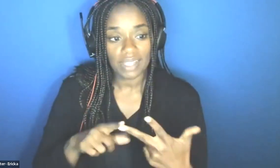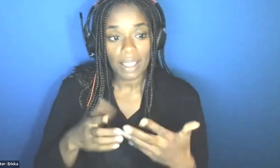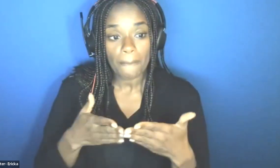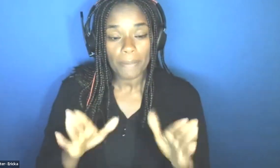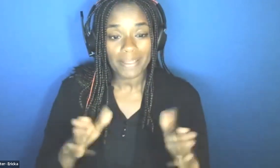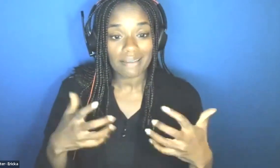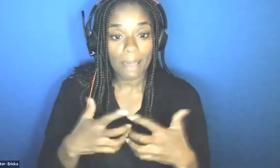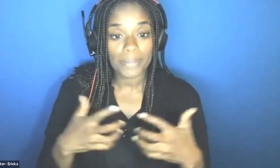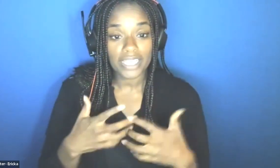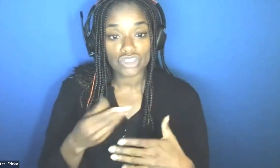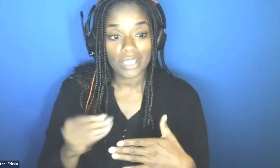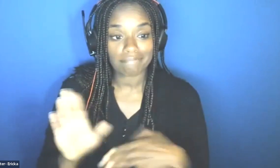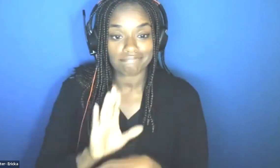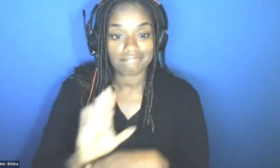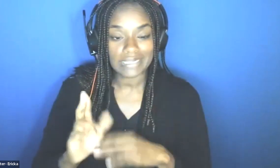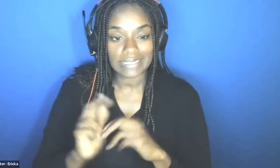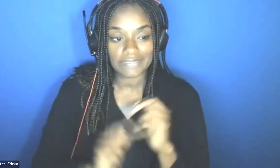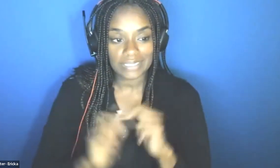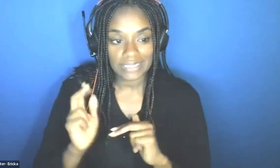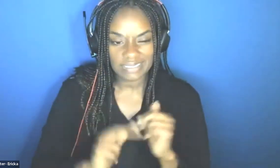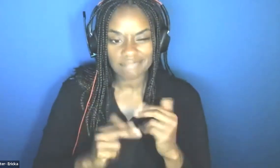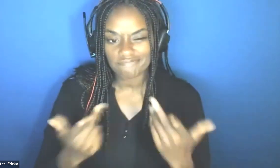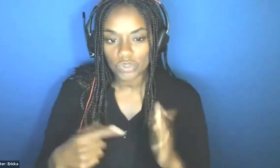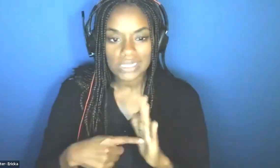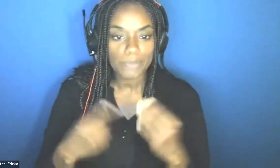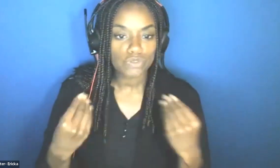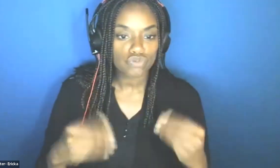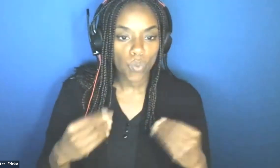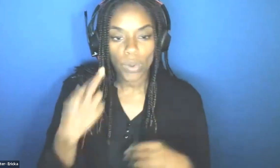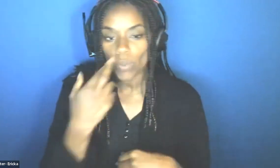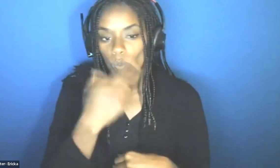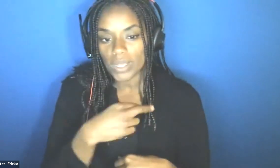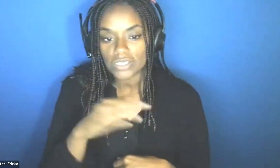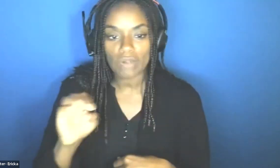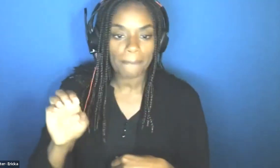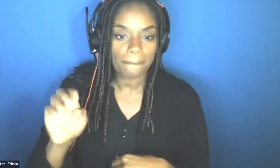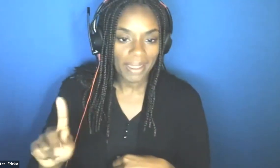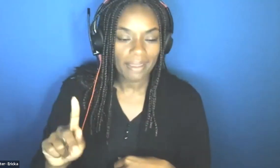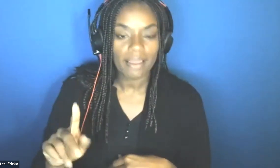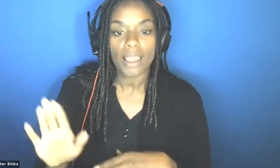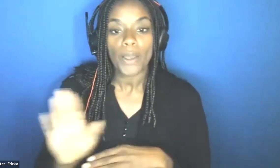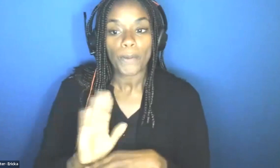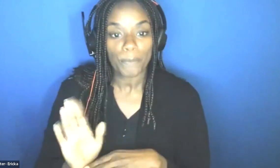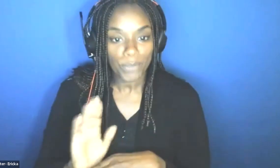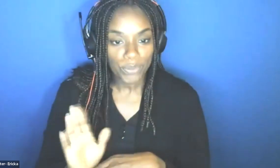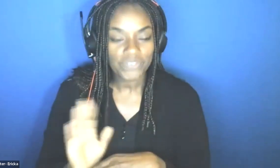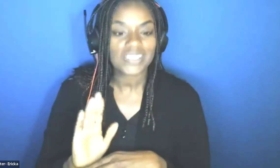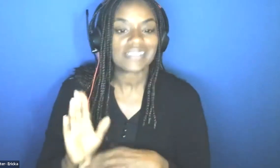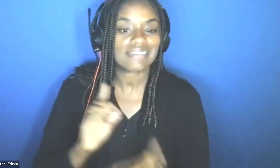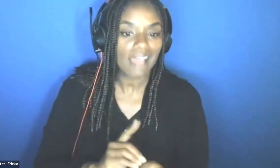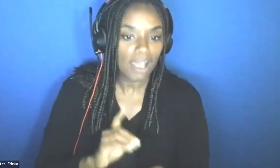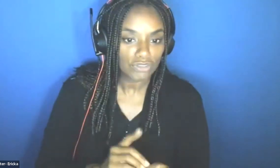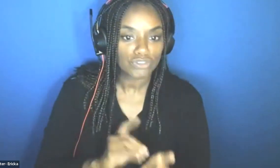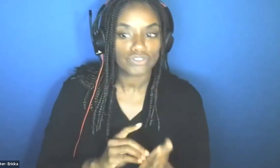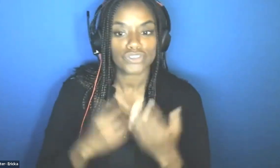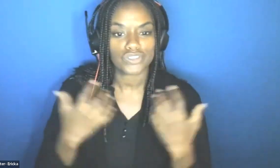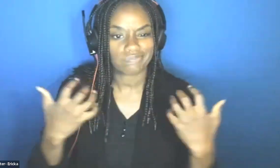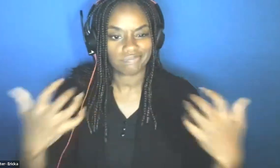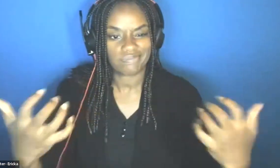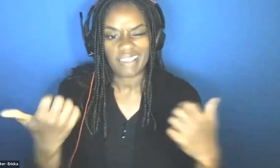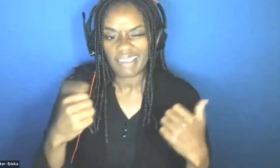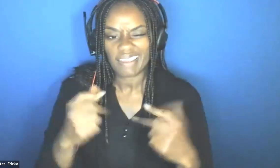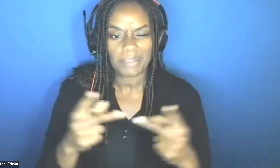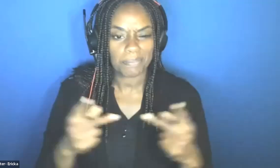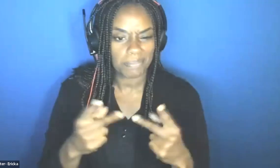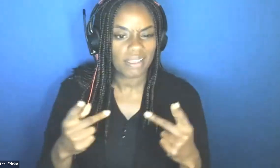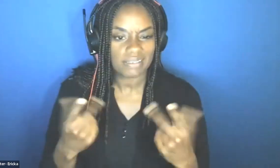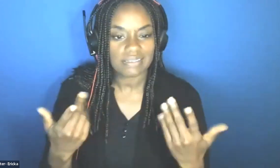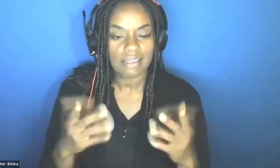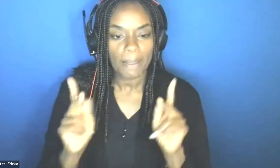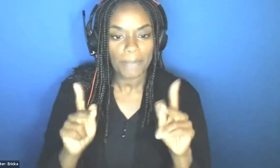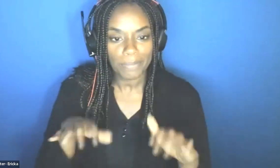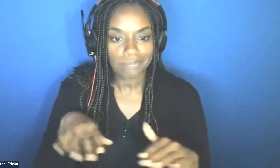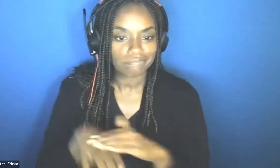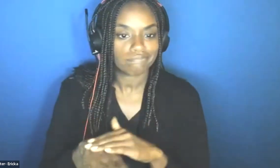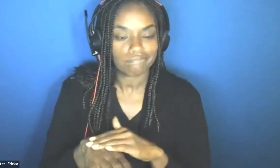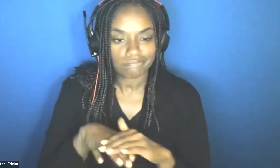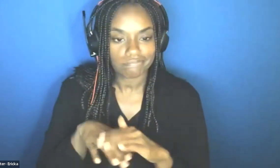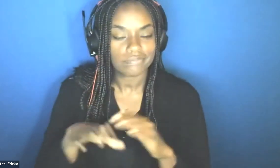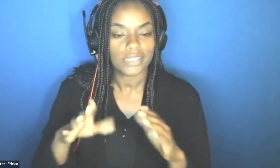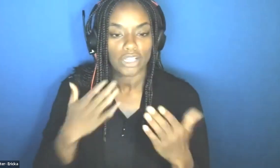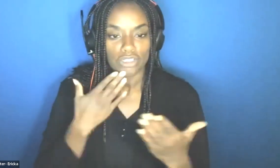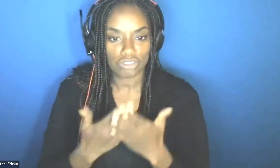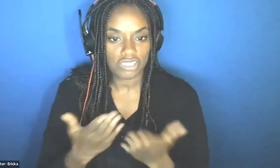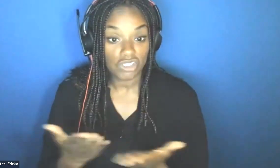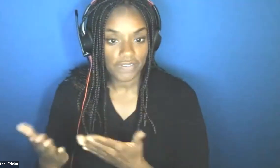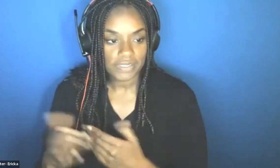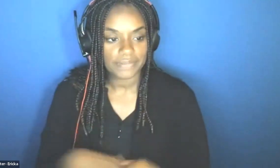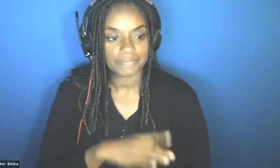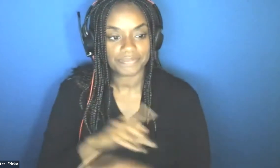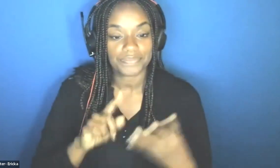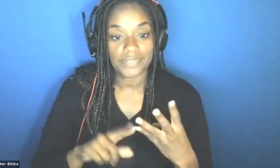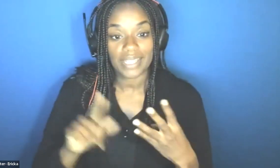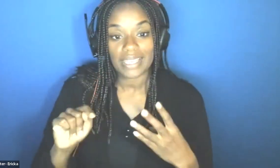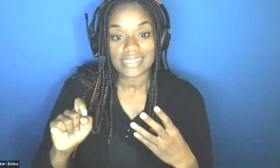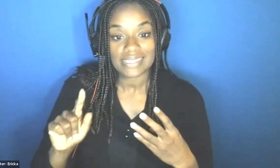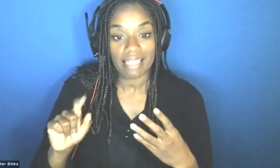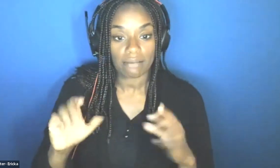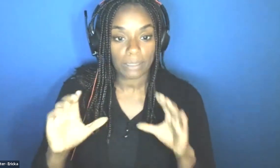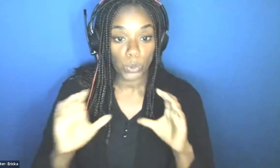So this is state and local governments.